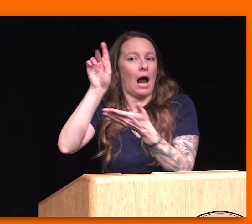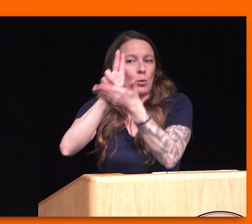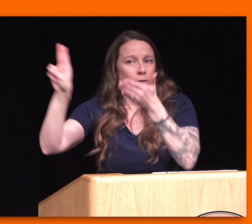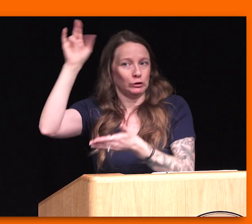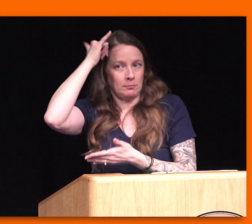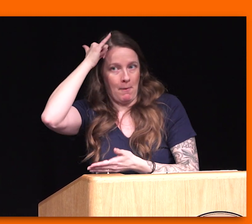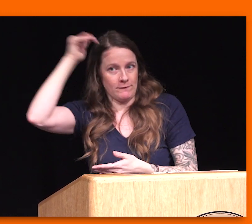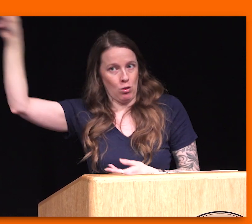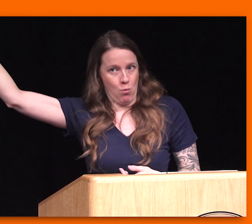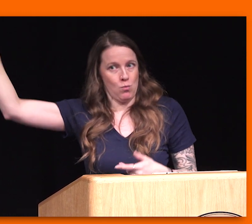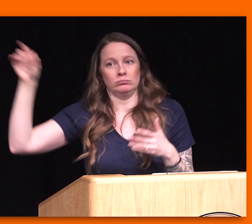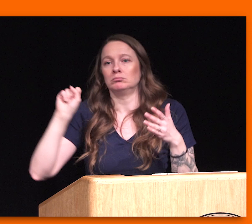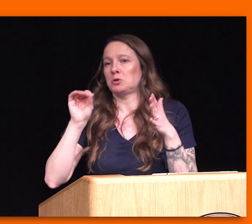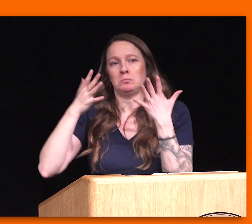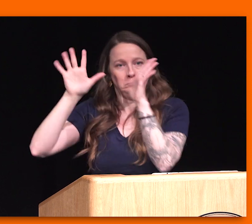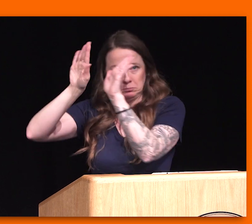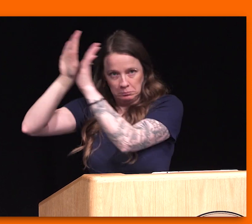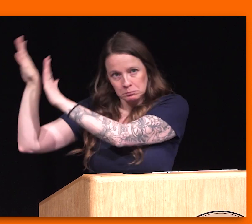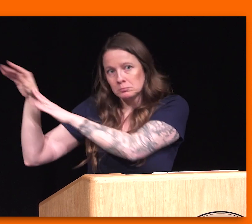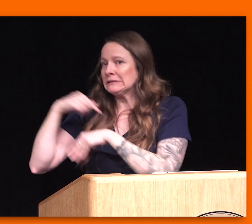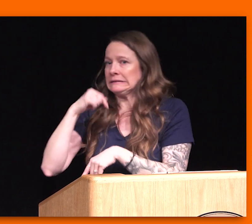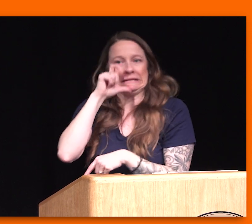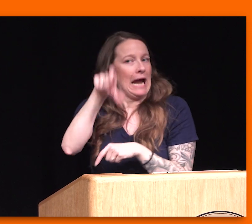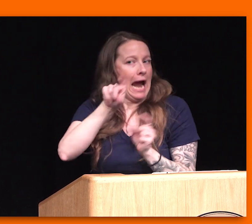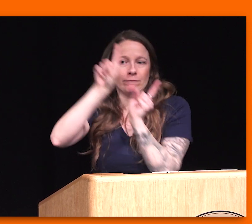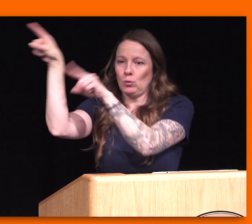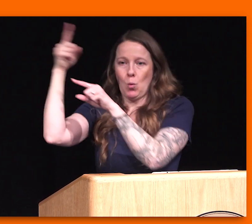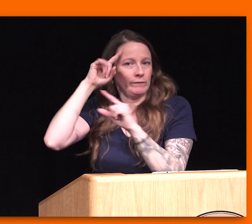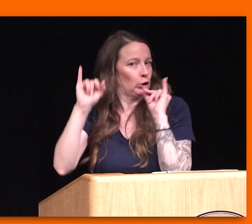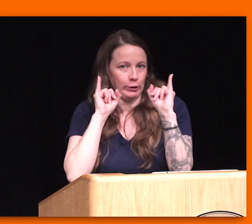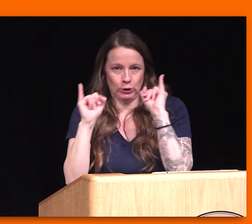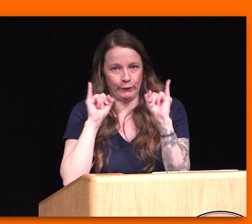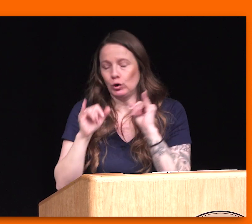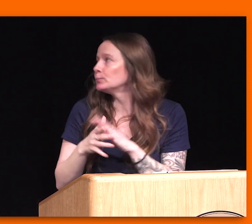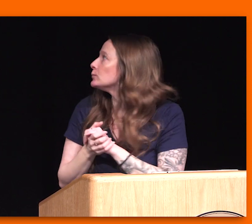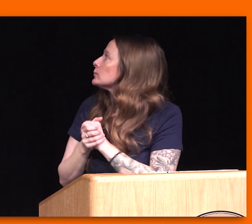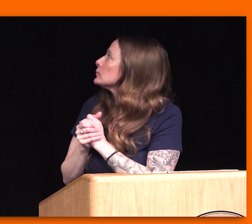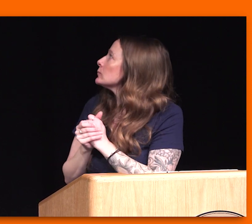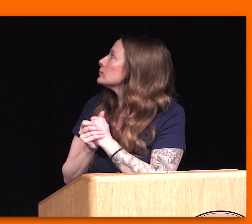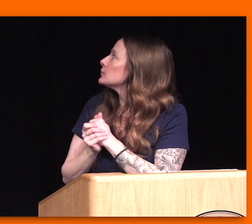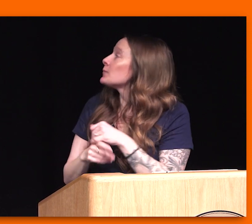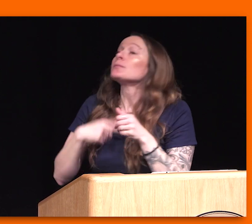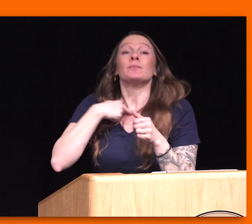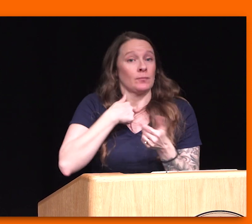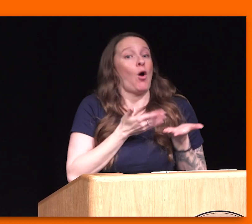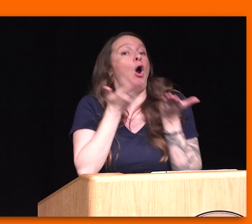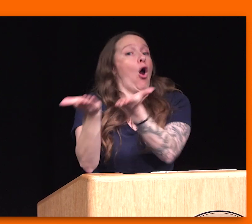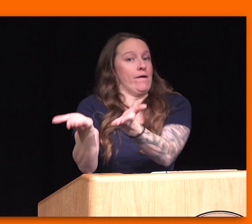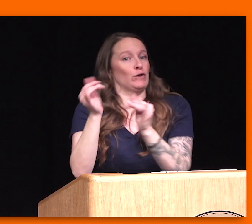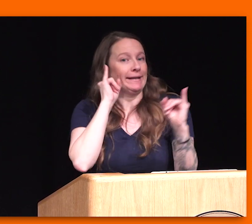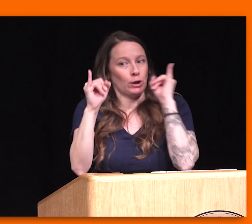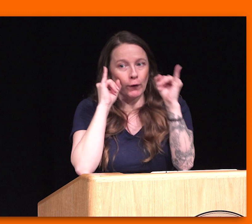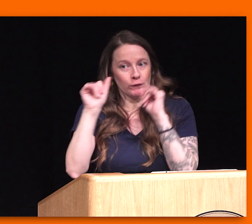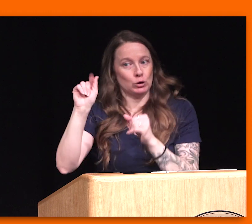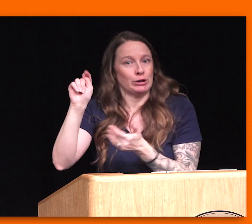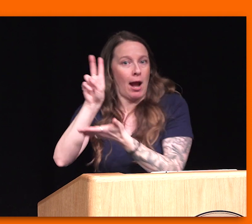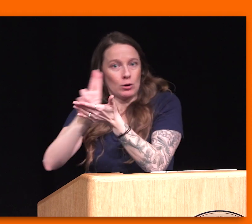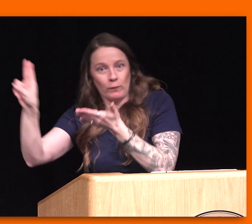I was automatically accepted to the University of Buffalo. I didn't have to go for an interview or anything like that. I was just given the acceptance.